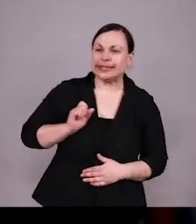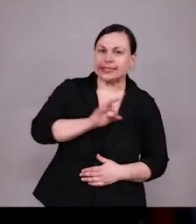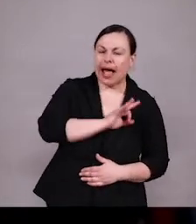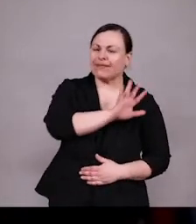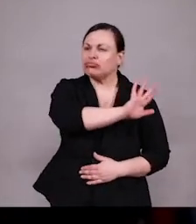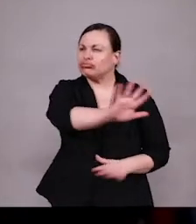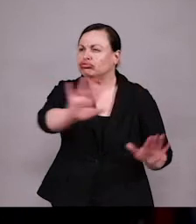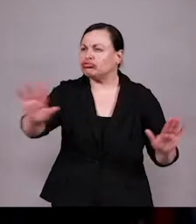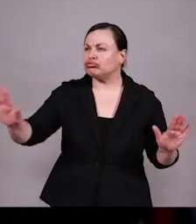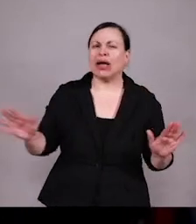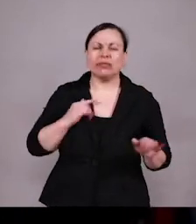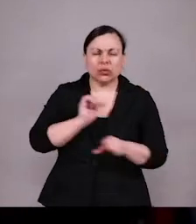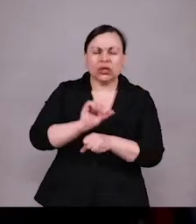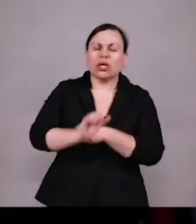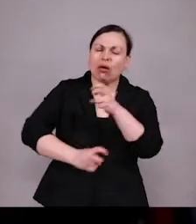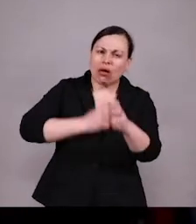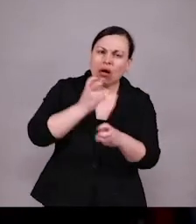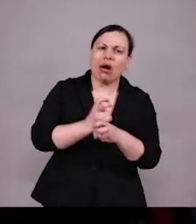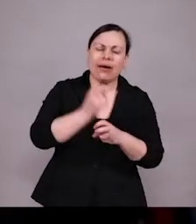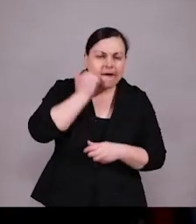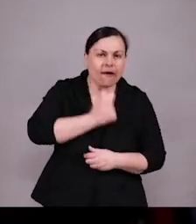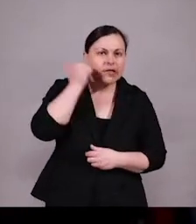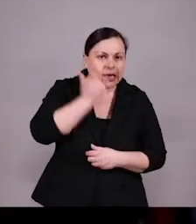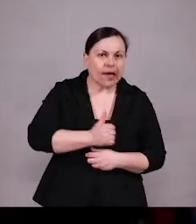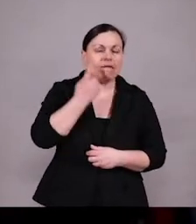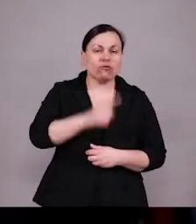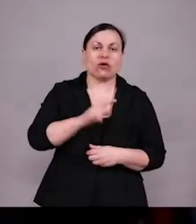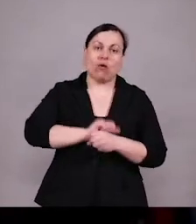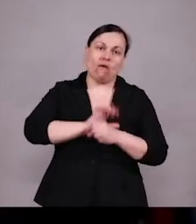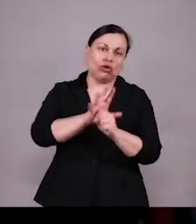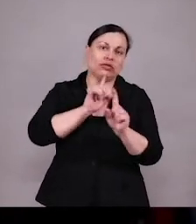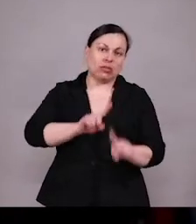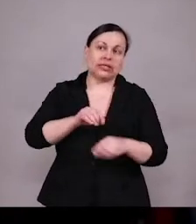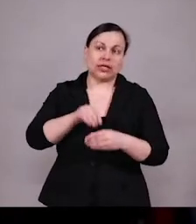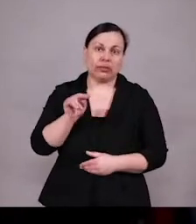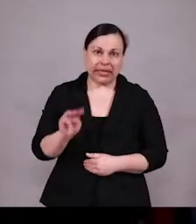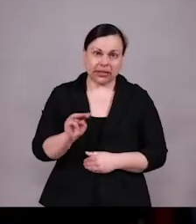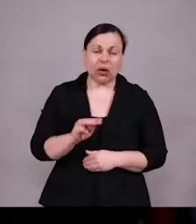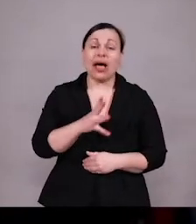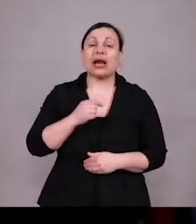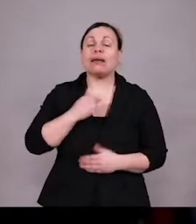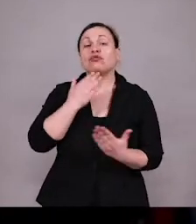and staff have been on the front lines of New Mexico’s COVID response, and I’m grateful to them for